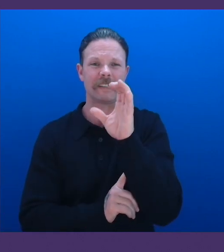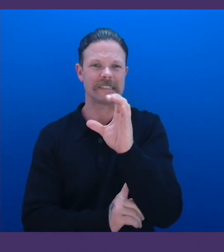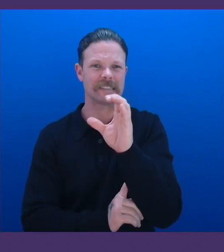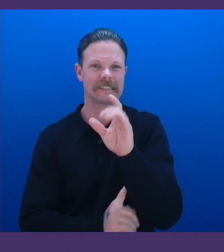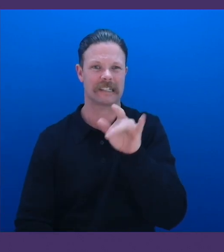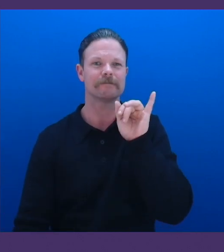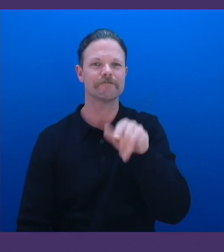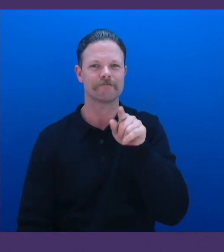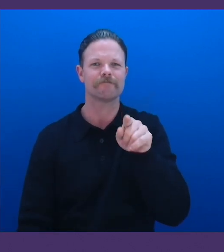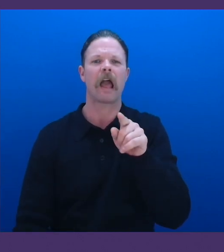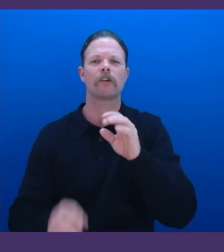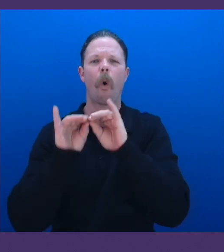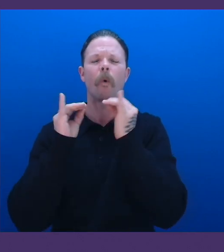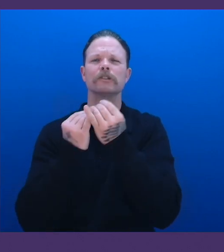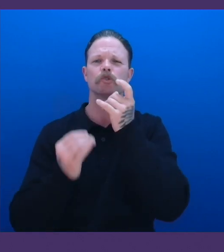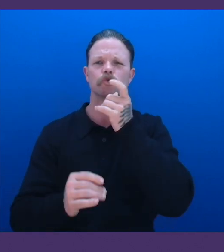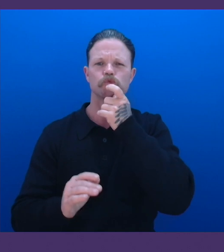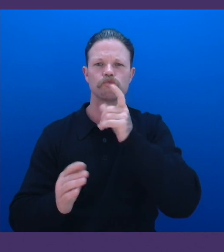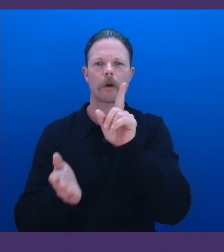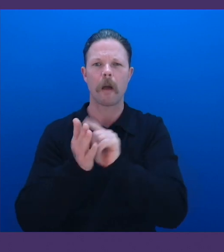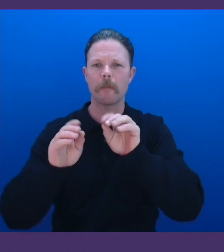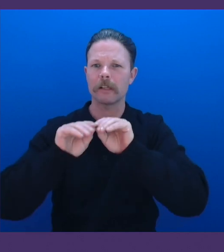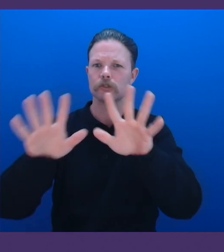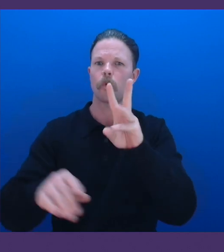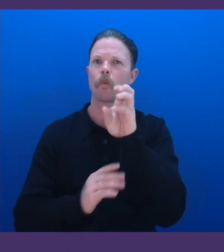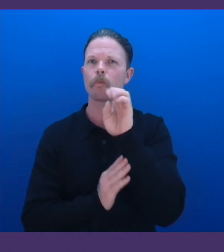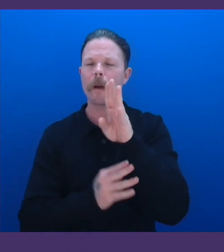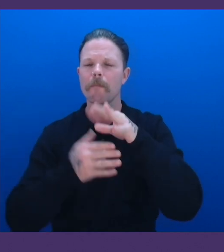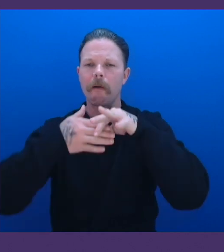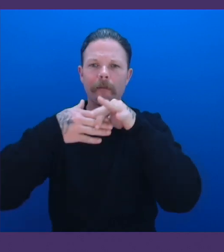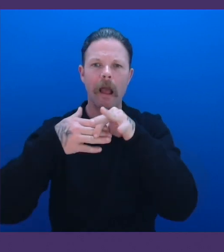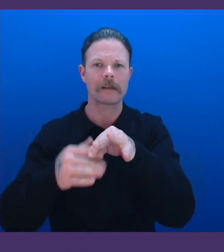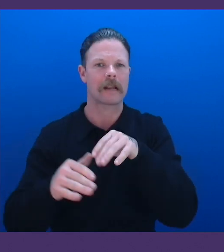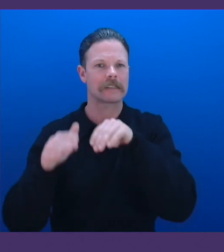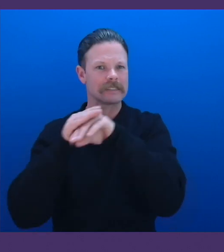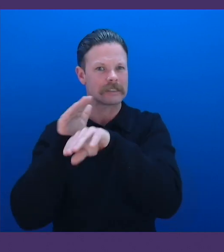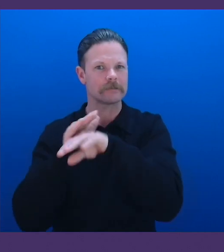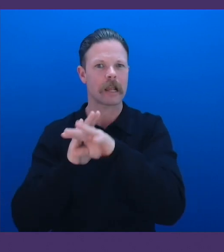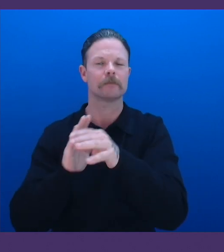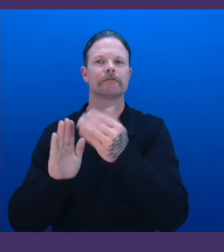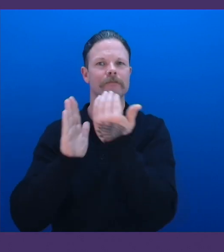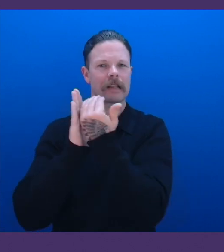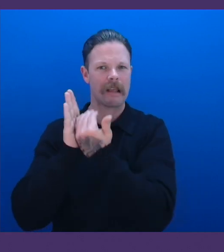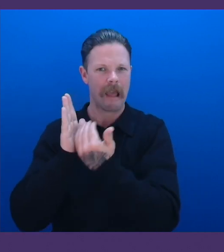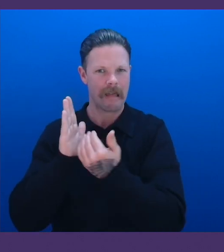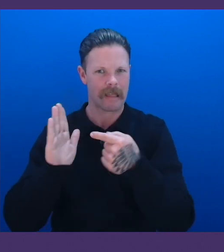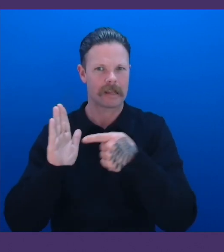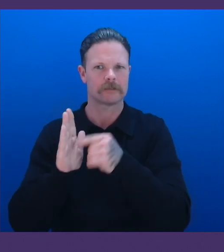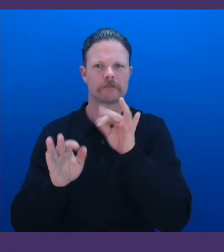one of the world's most important accessibility standards. Next up, we have Susanna Laurin.